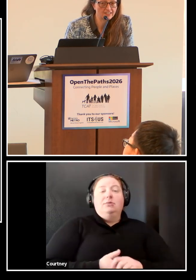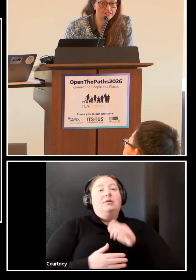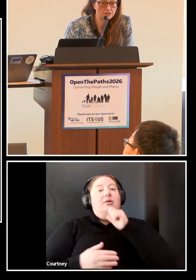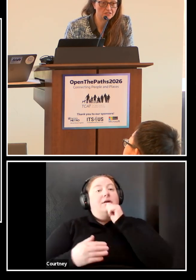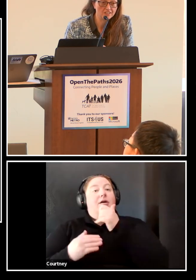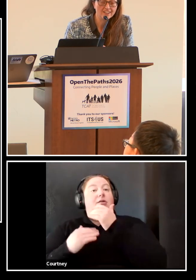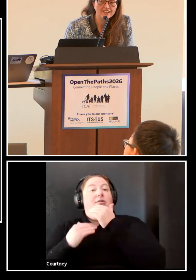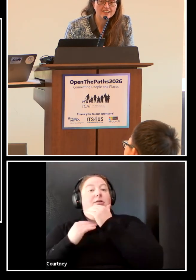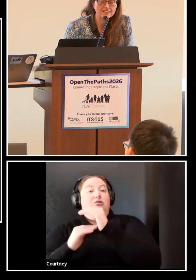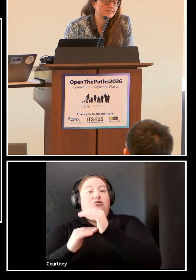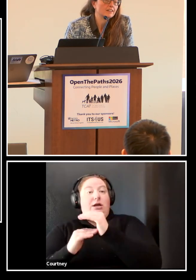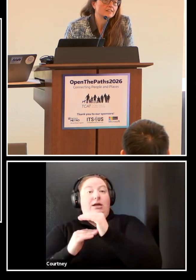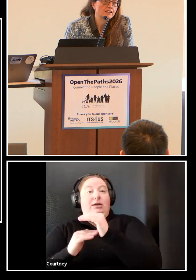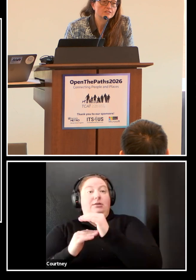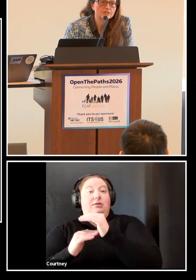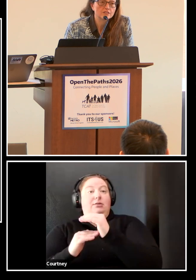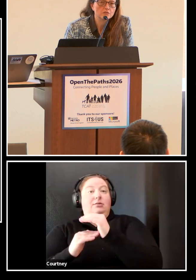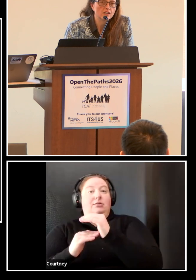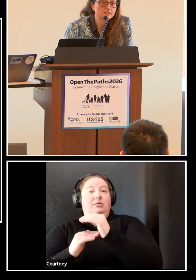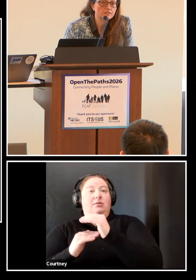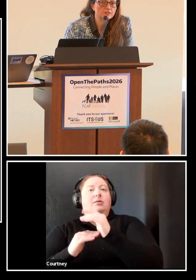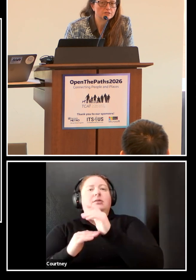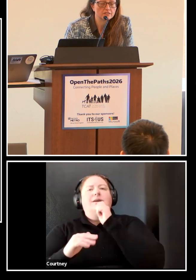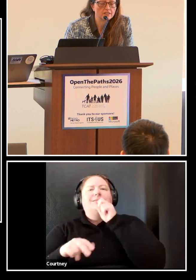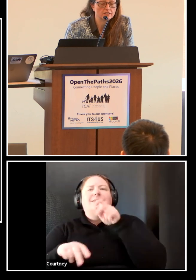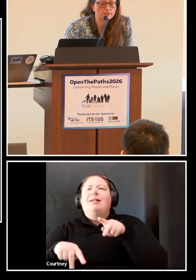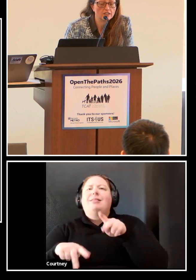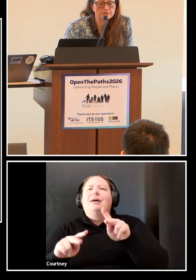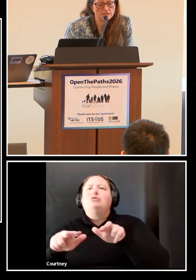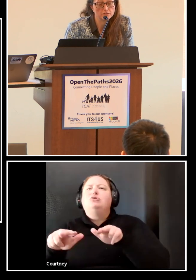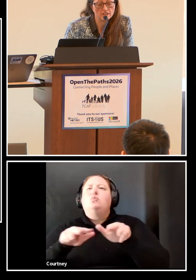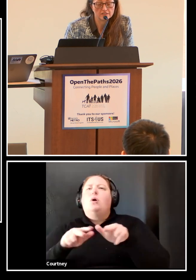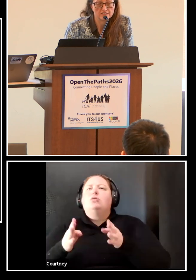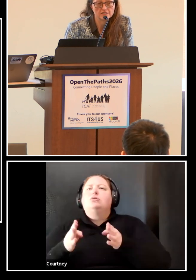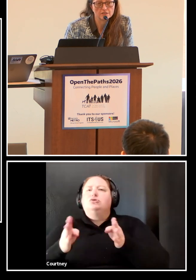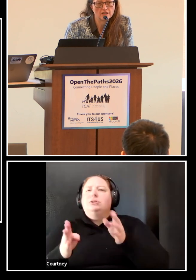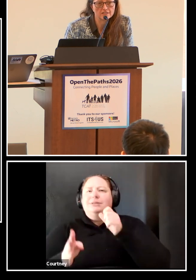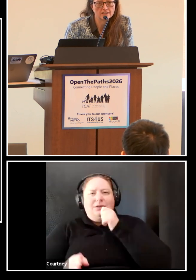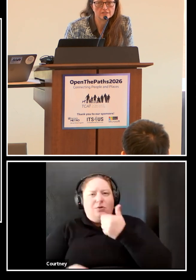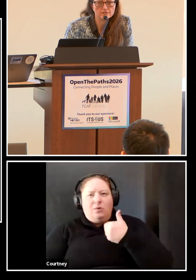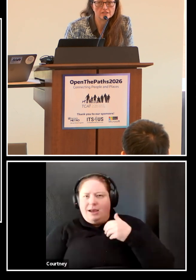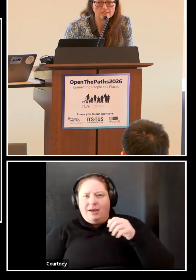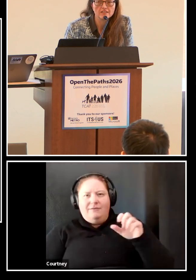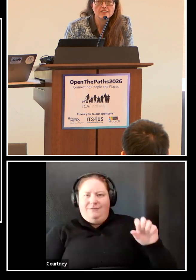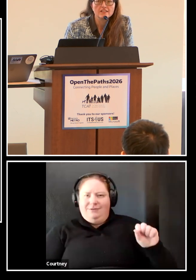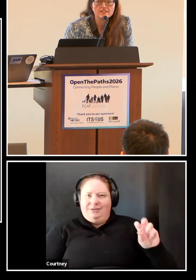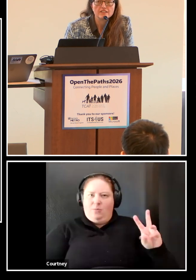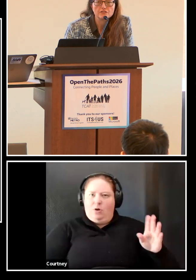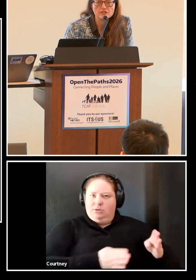scenario is not allowed to walk down streets that don't have sidewalks. So that's kind of the safety